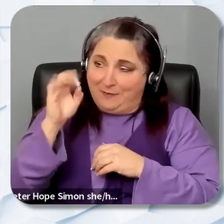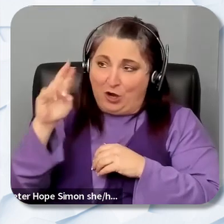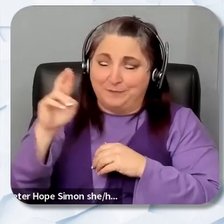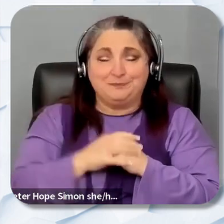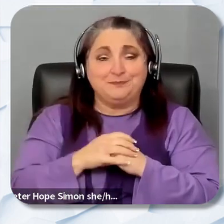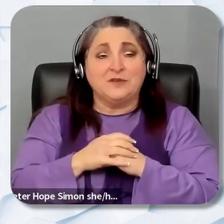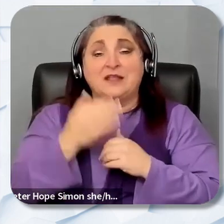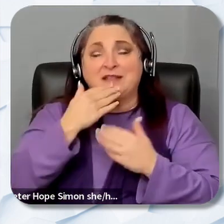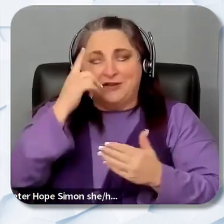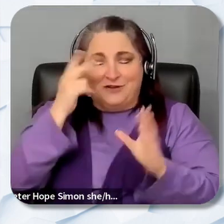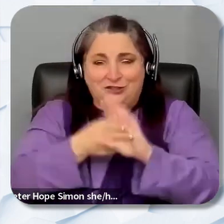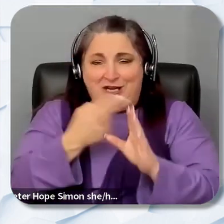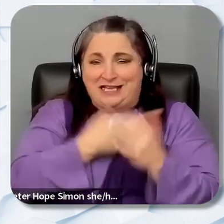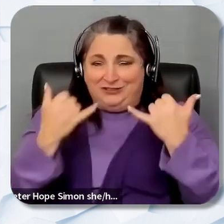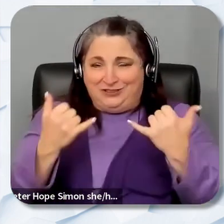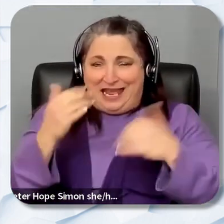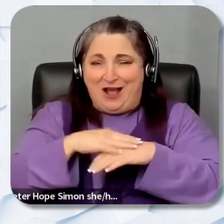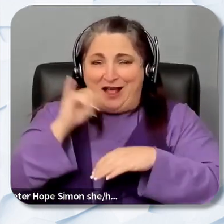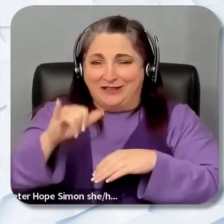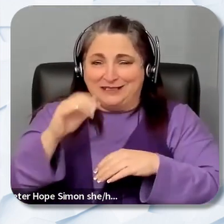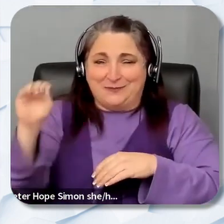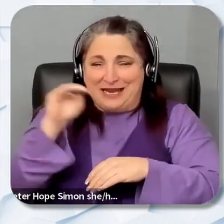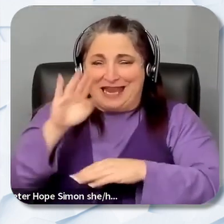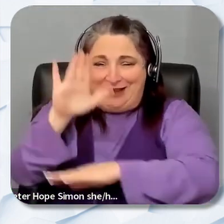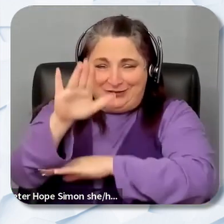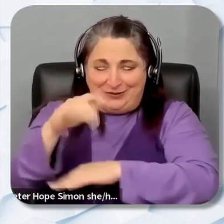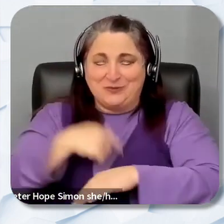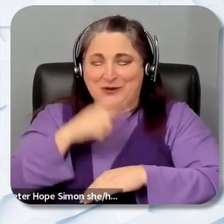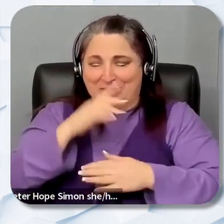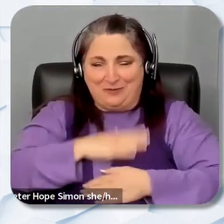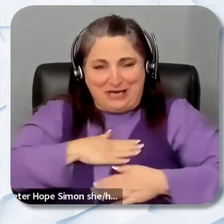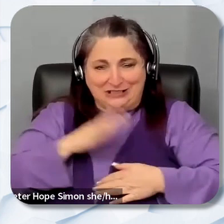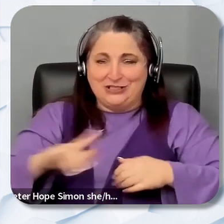today on this Monday afternoon. We really appreciate the time that you're taking to